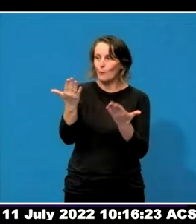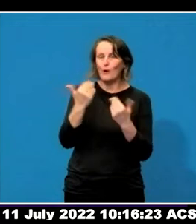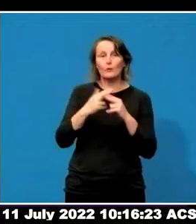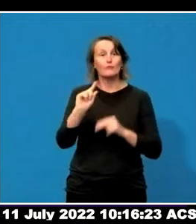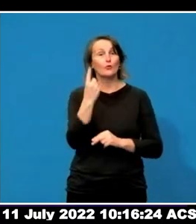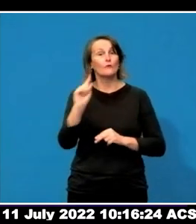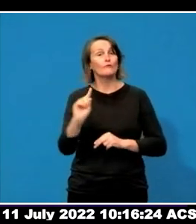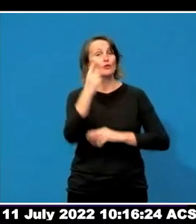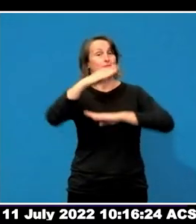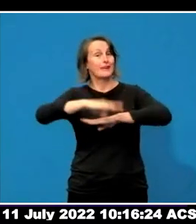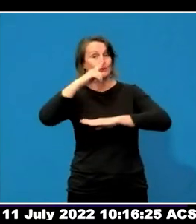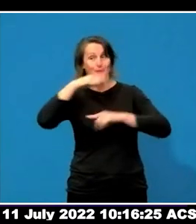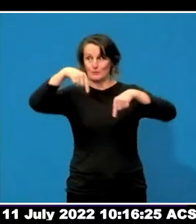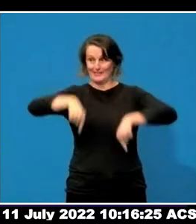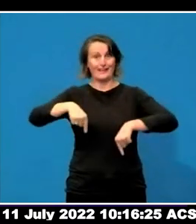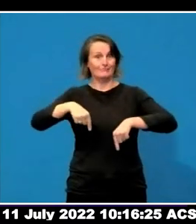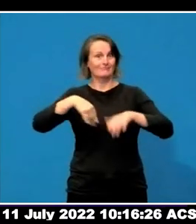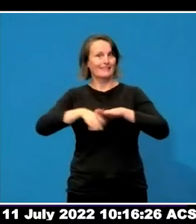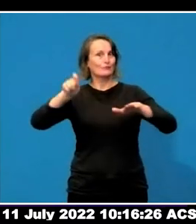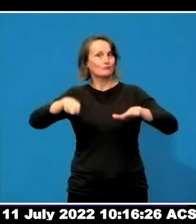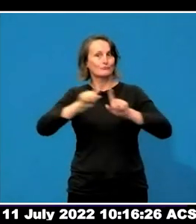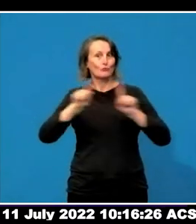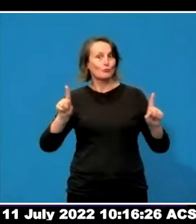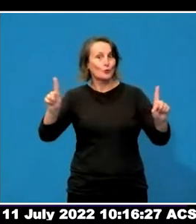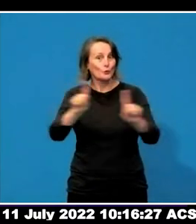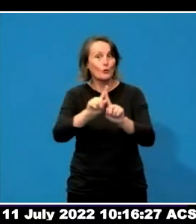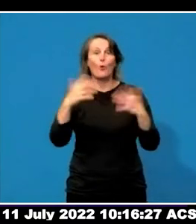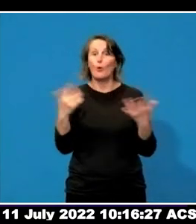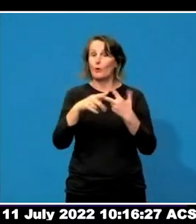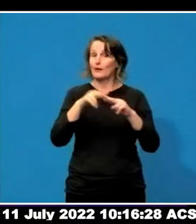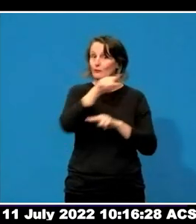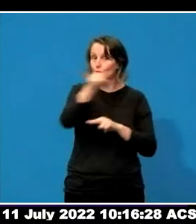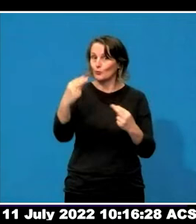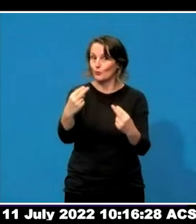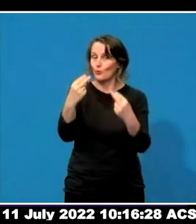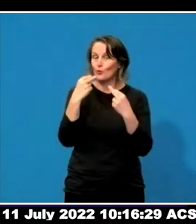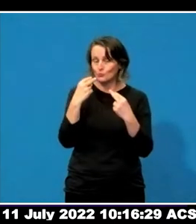in person or who will be following this hearing on the live stream.